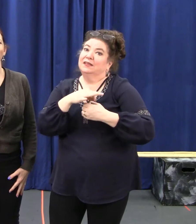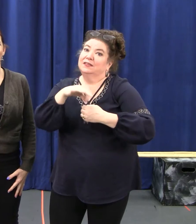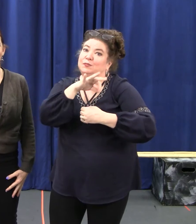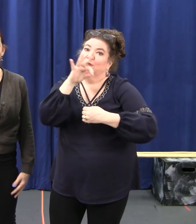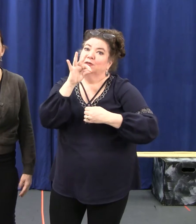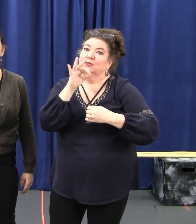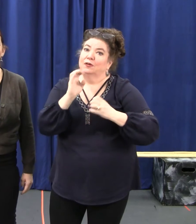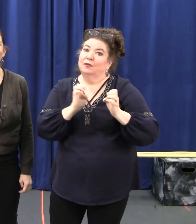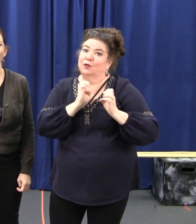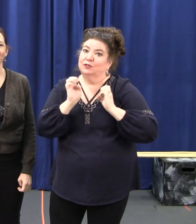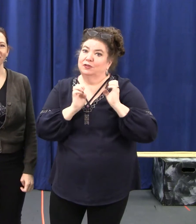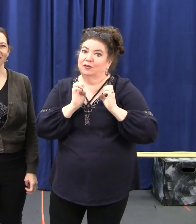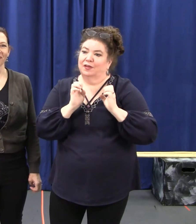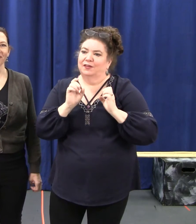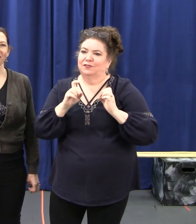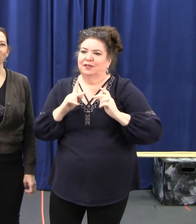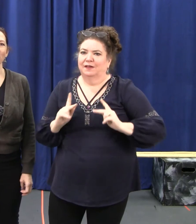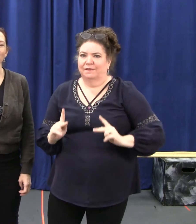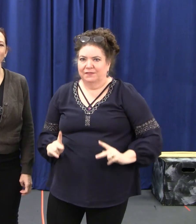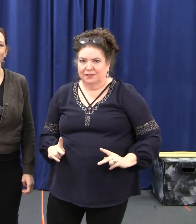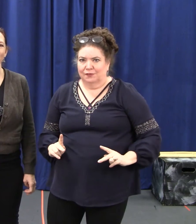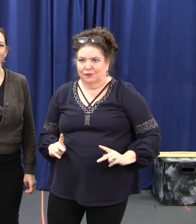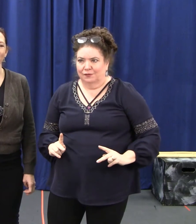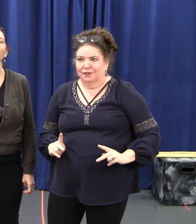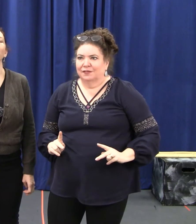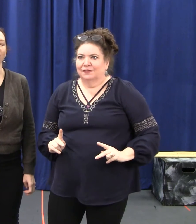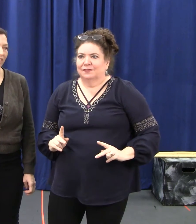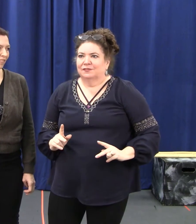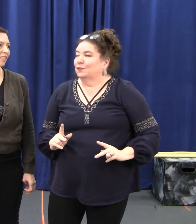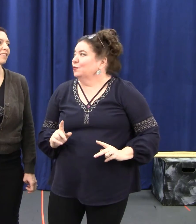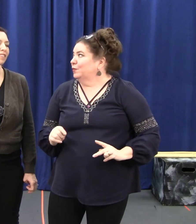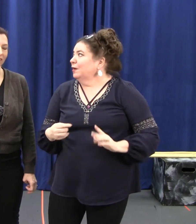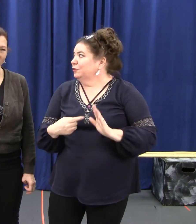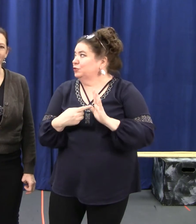needed a spiritual/emotional, and you needed a physical aspect of your work. We'll be able